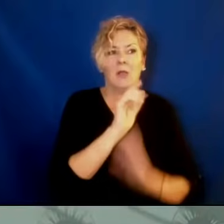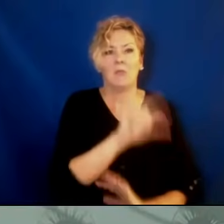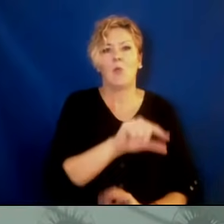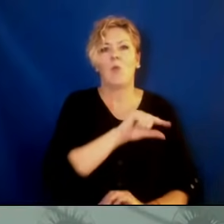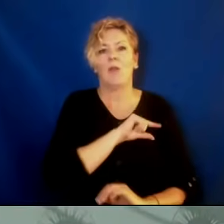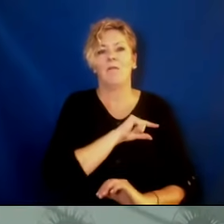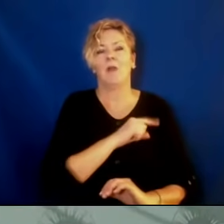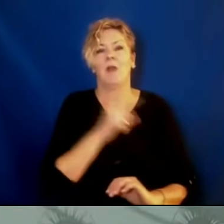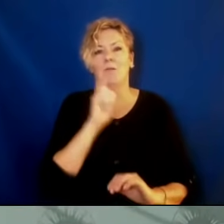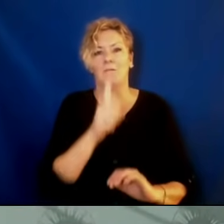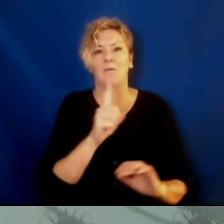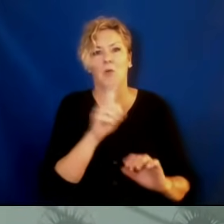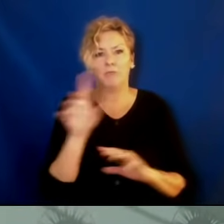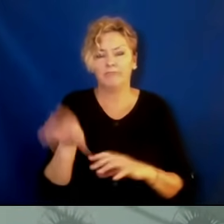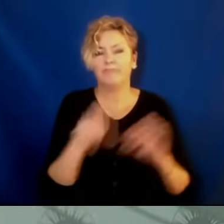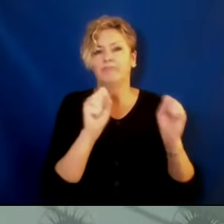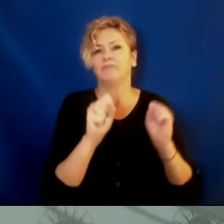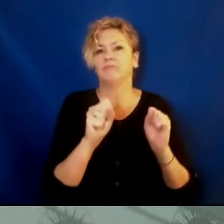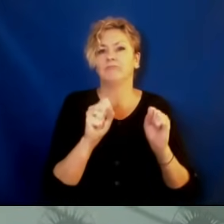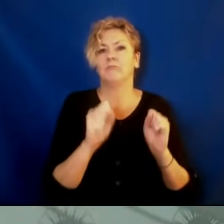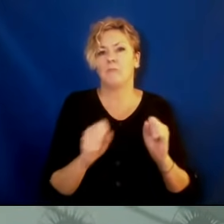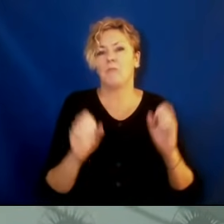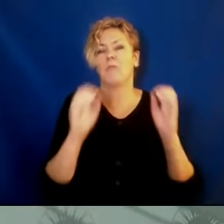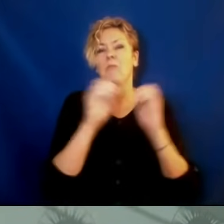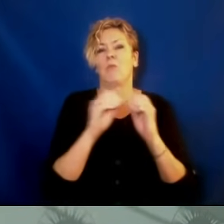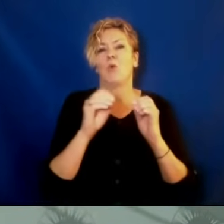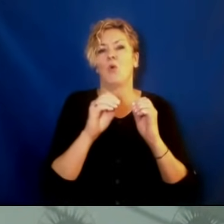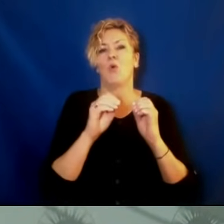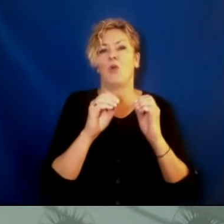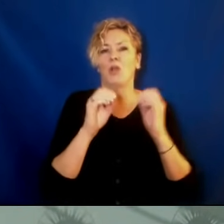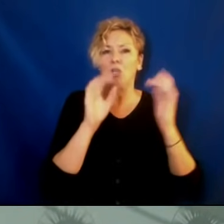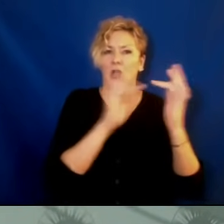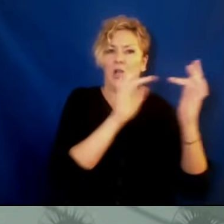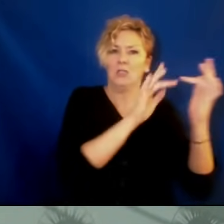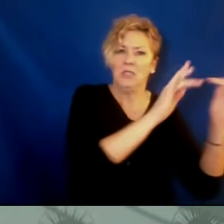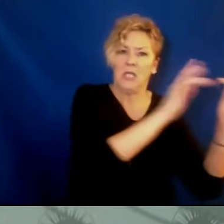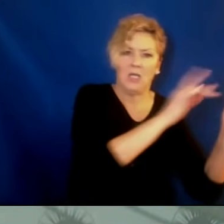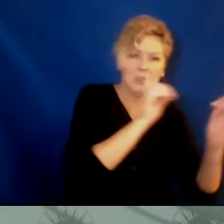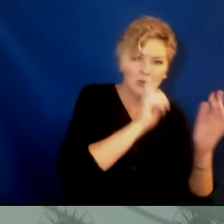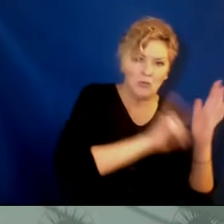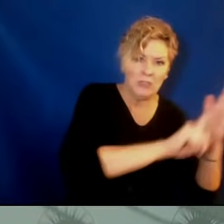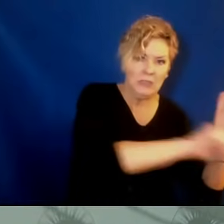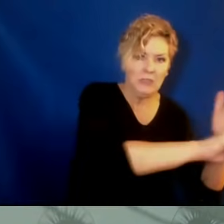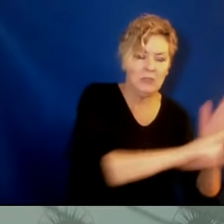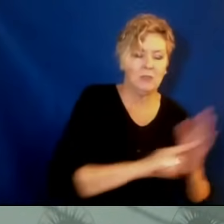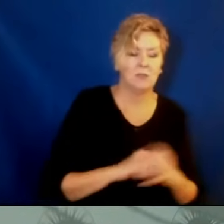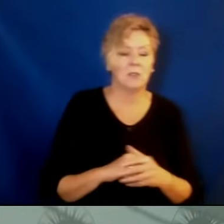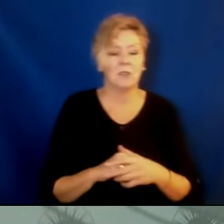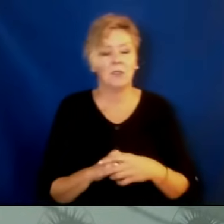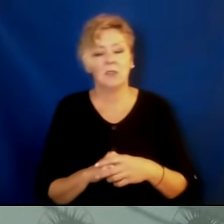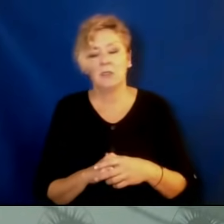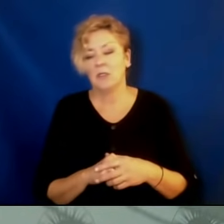they do and this is a key part of what we been doing and why we started in advance of this fall